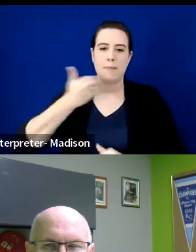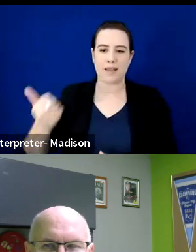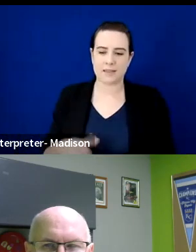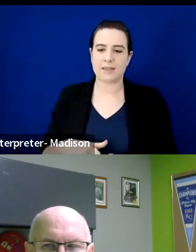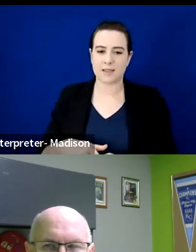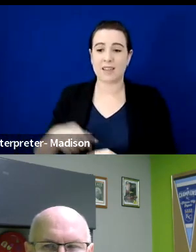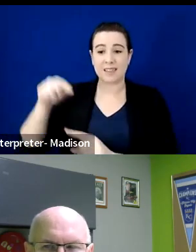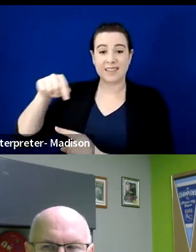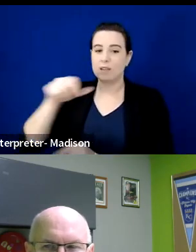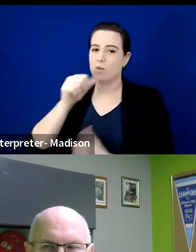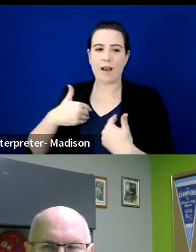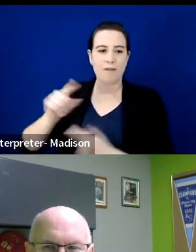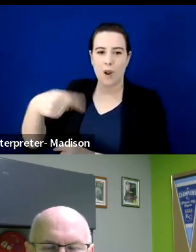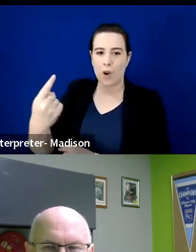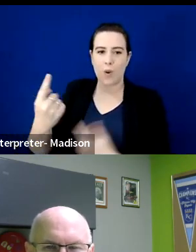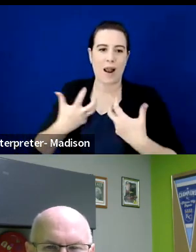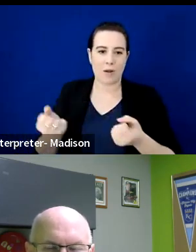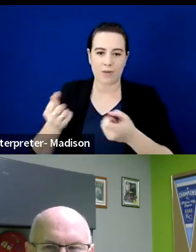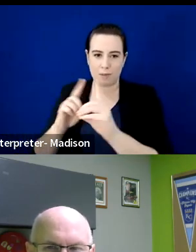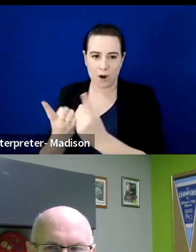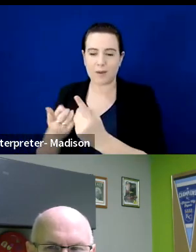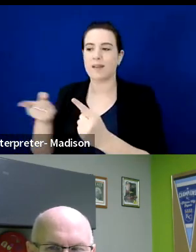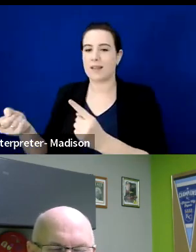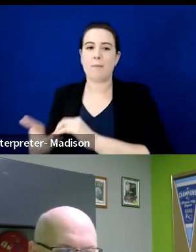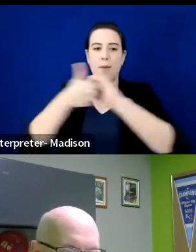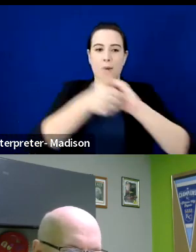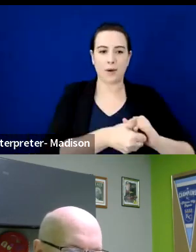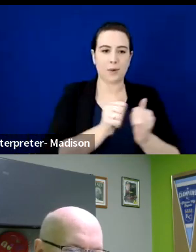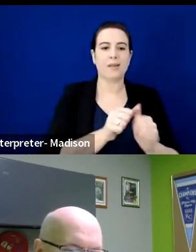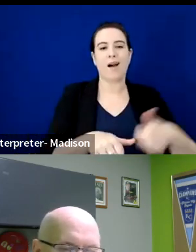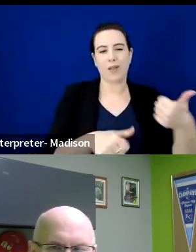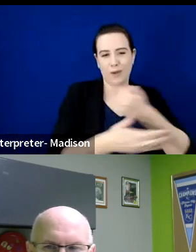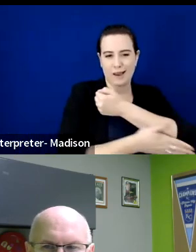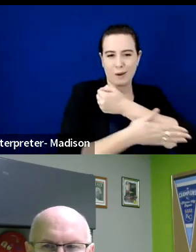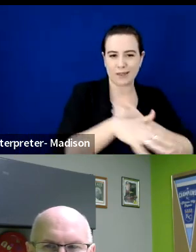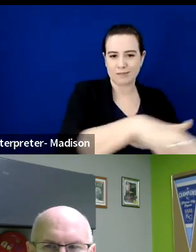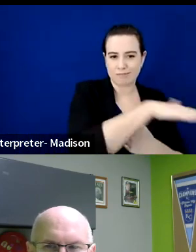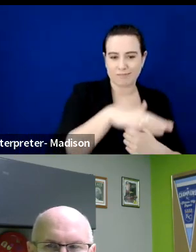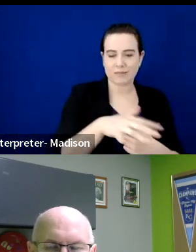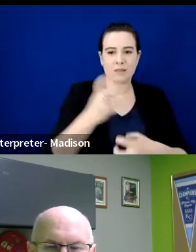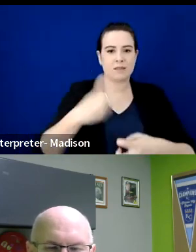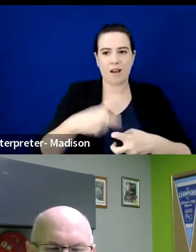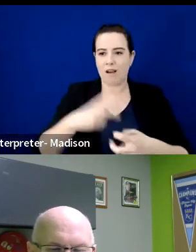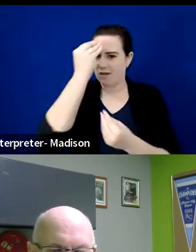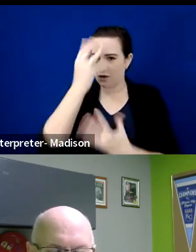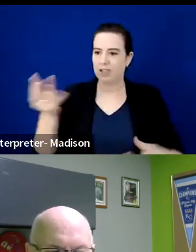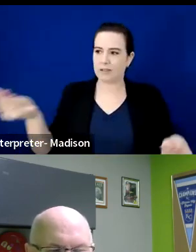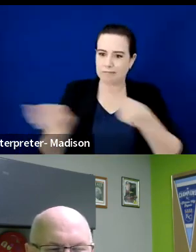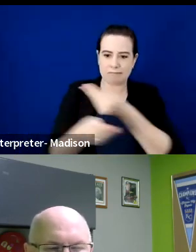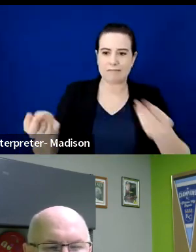Although they are a small staff, they did their best to try to make those connections, help people understand safety. The smallest county, Mary County, does not have their own stand-alone health department.